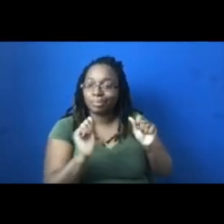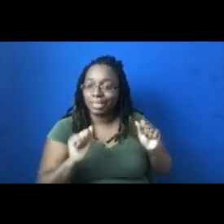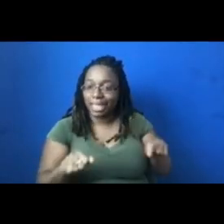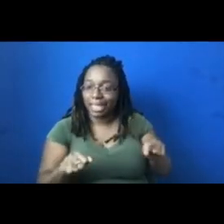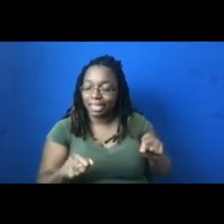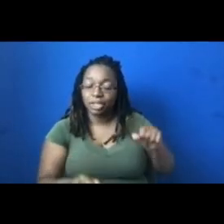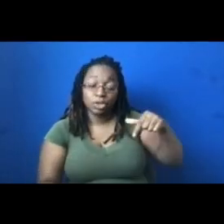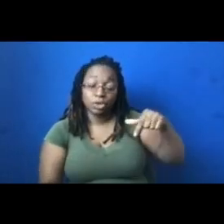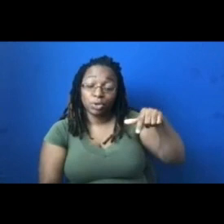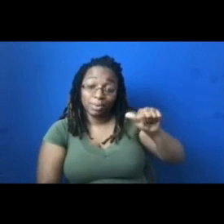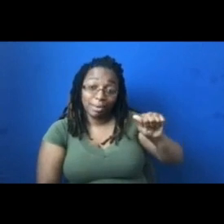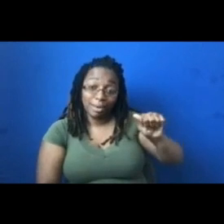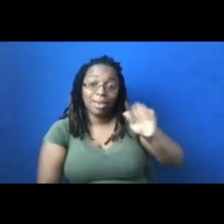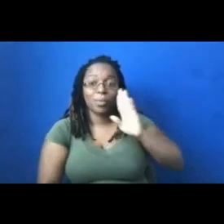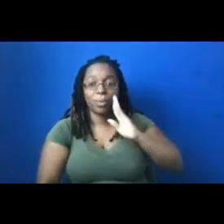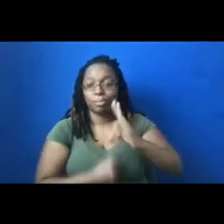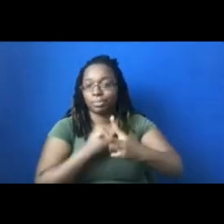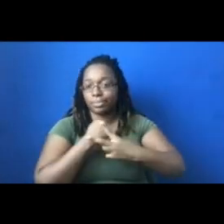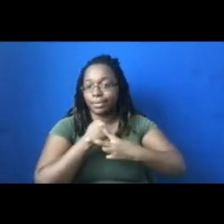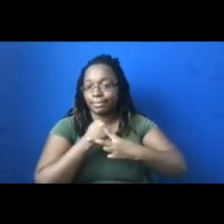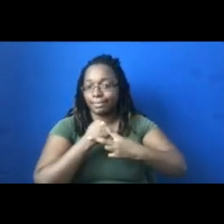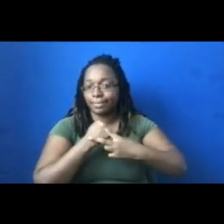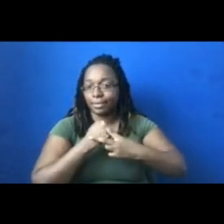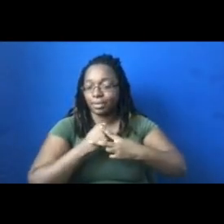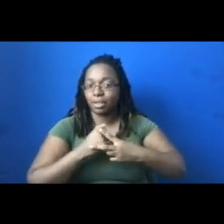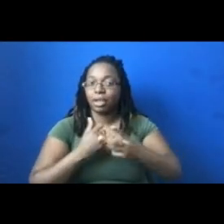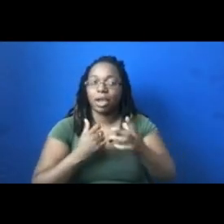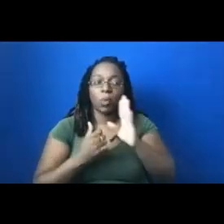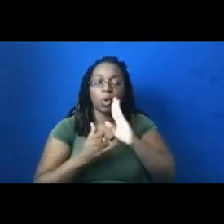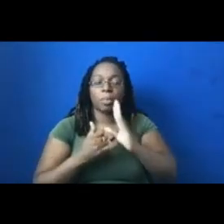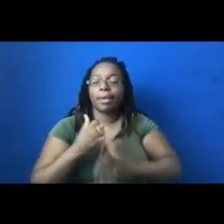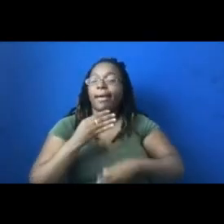preserved as a supplement to the video.